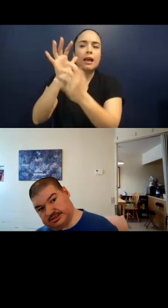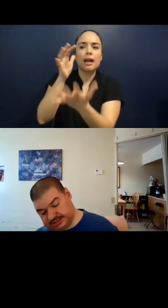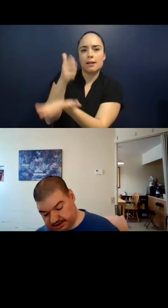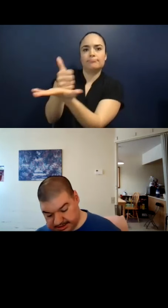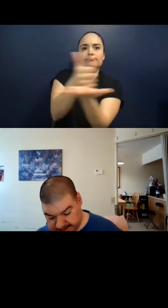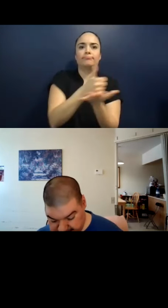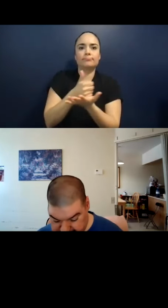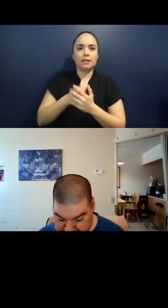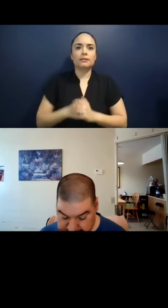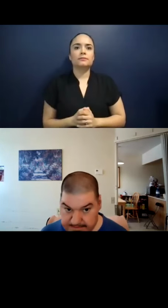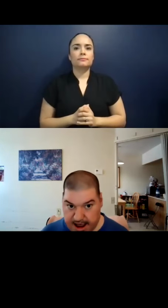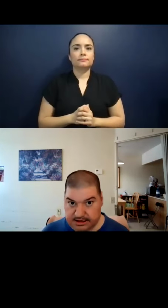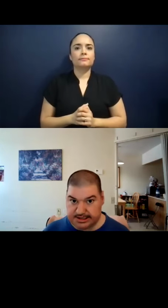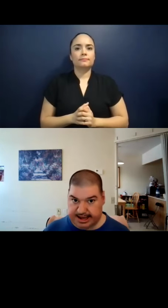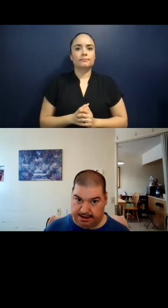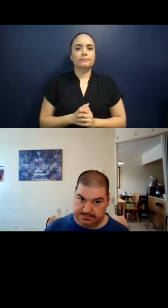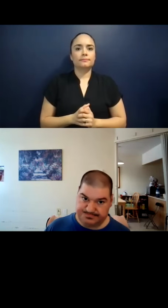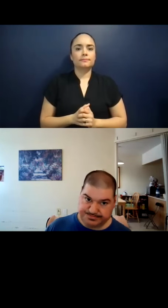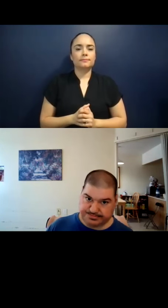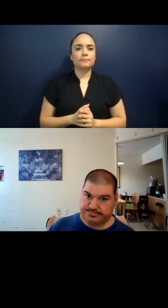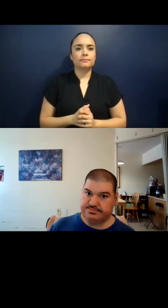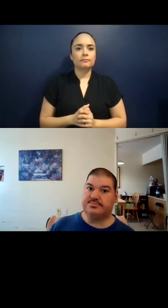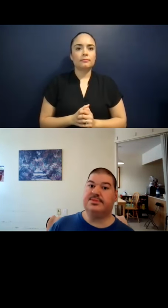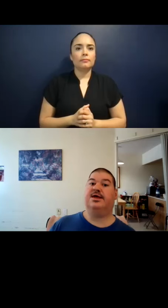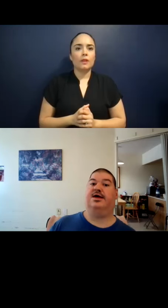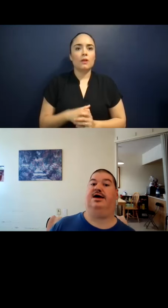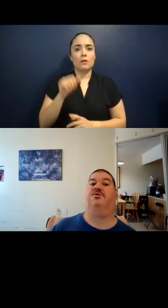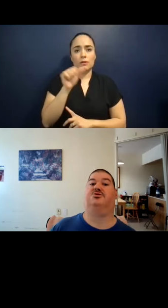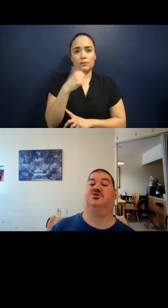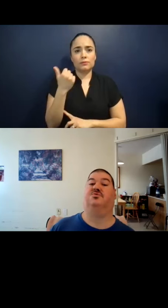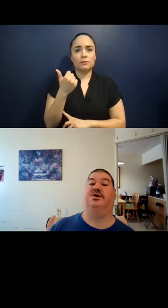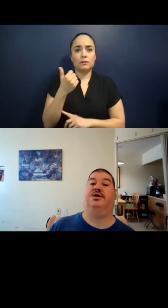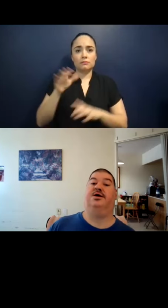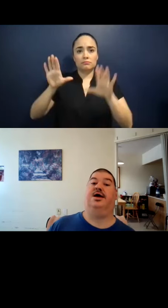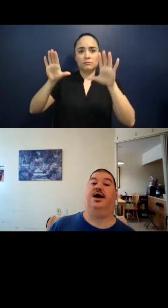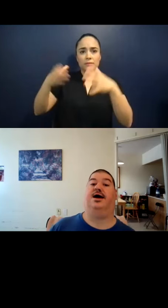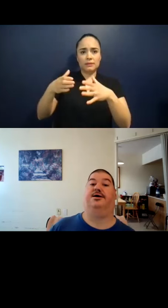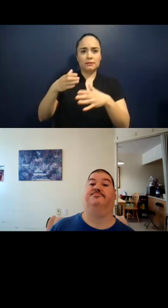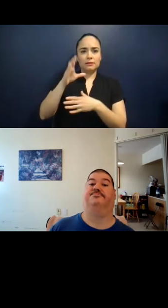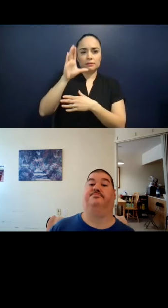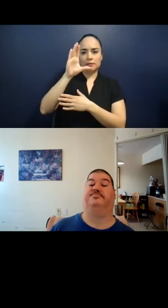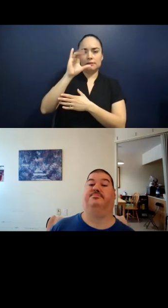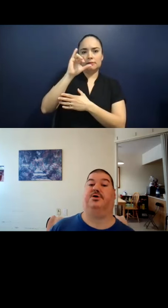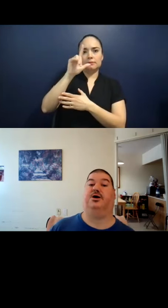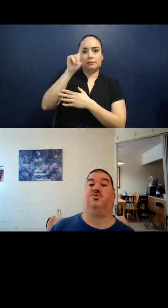with the presentation and also with resources .